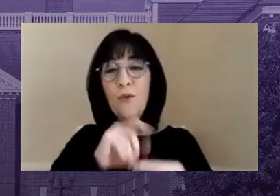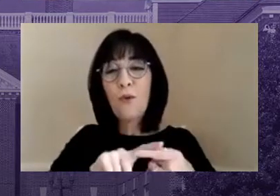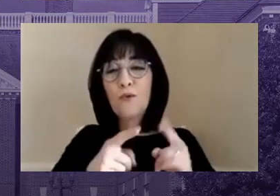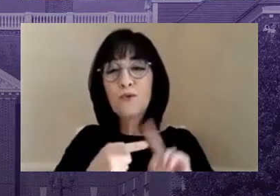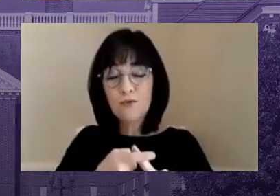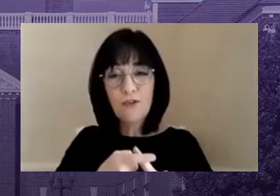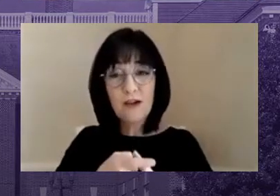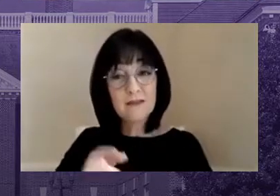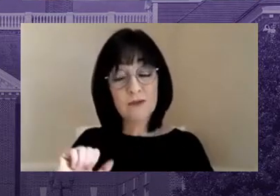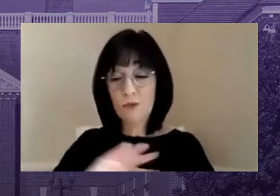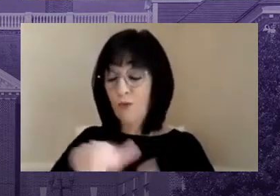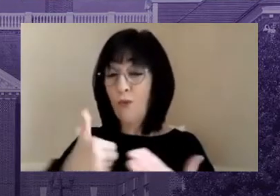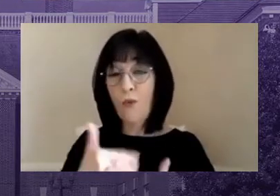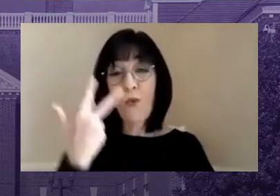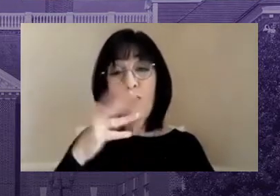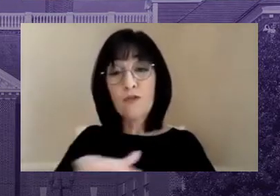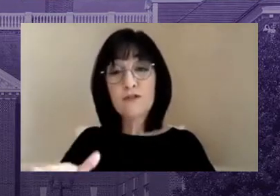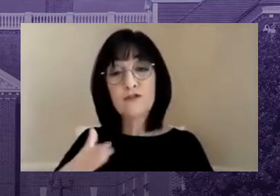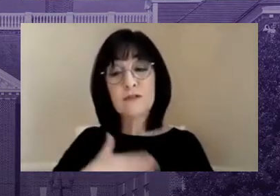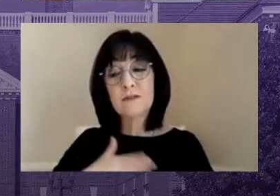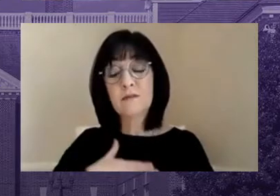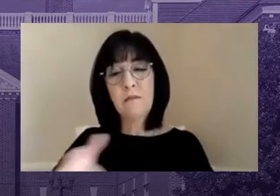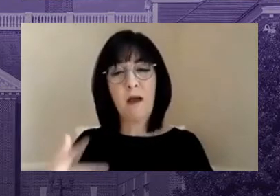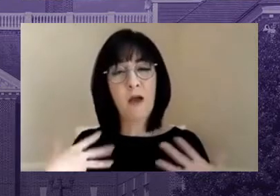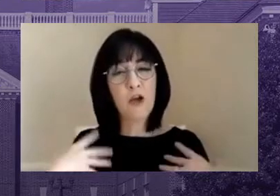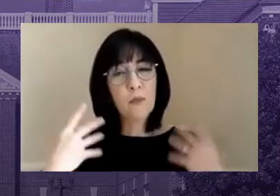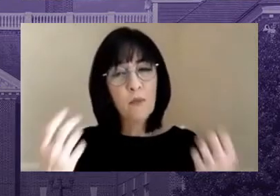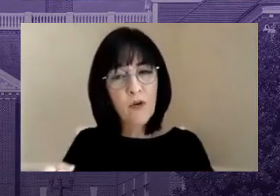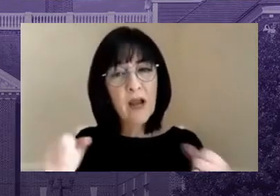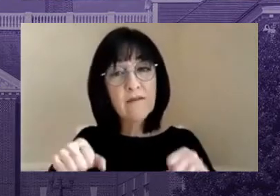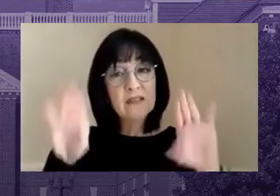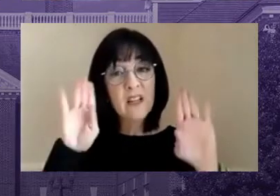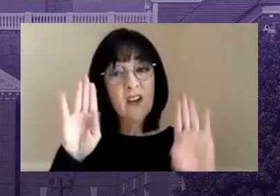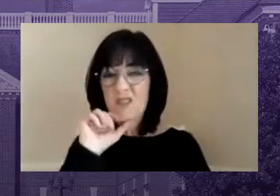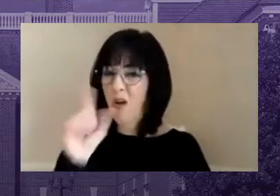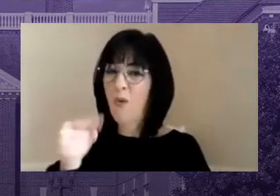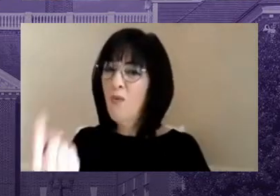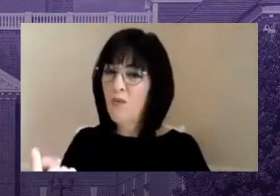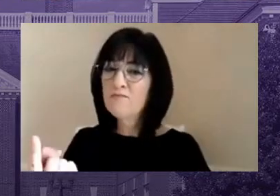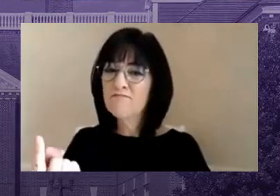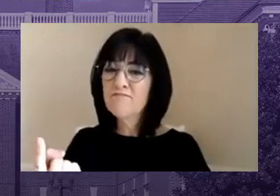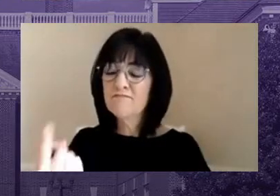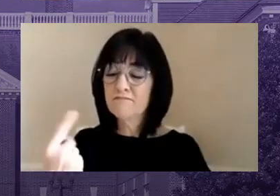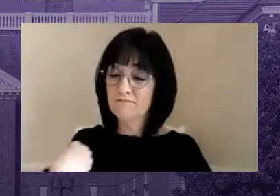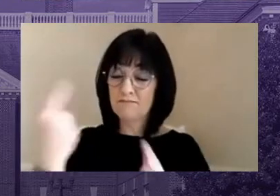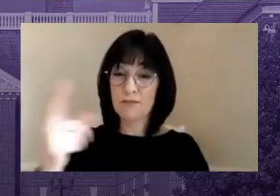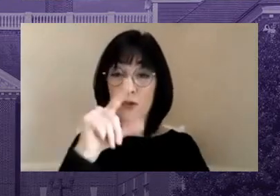sacrifice and bravery. They are not alone. Over the past 20 years, more than 2 million American